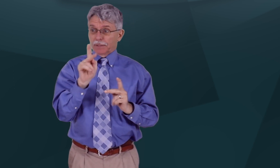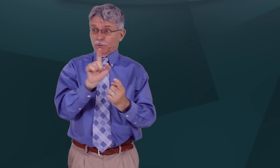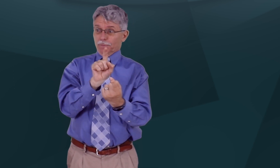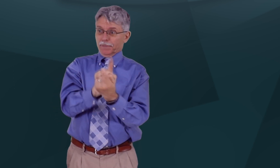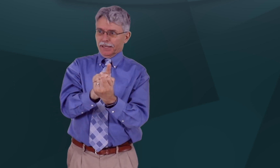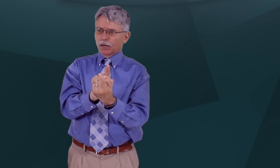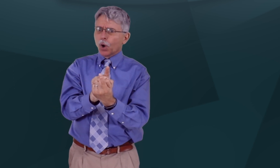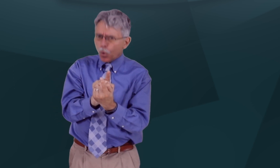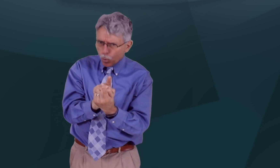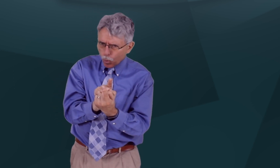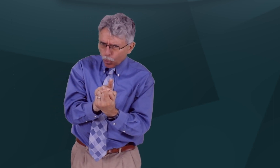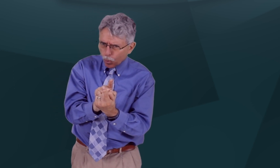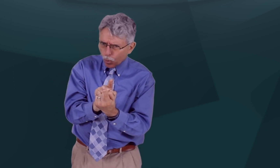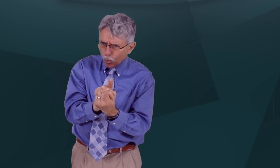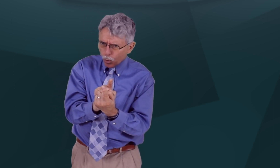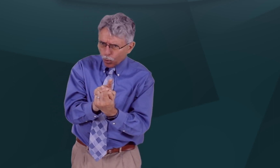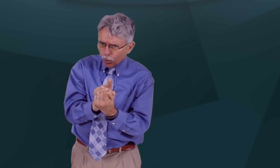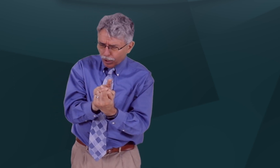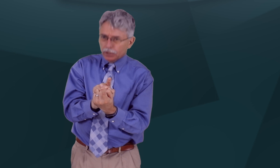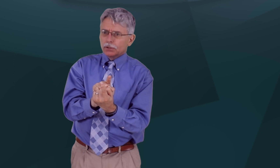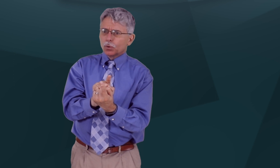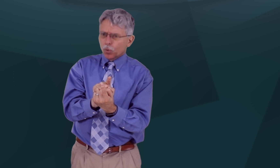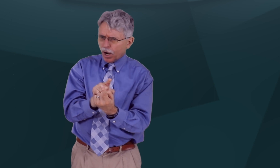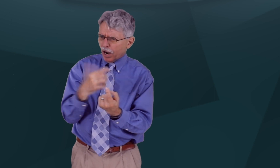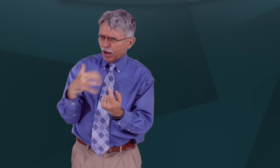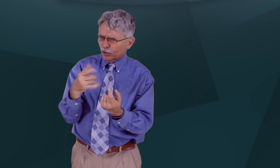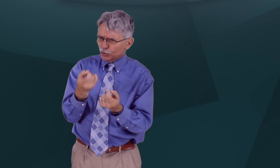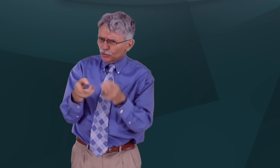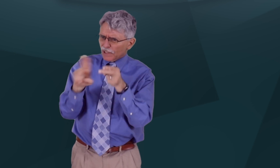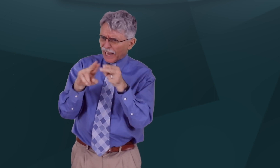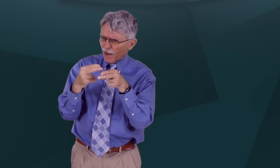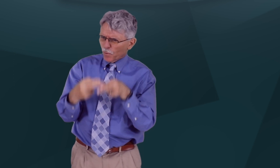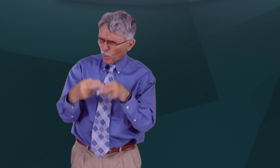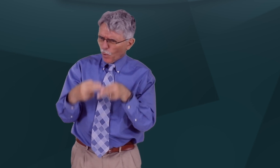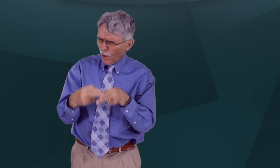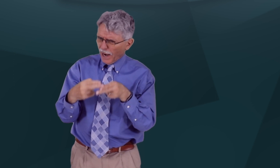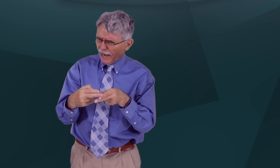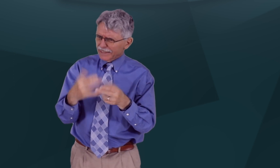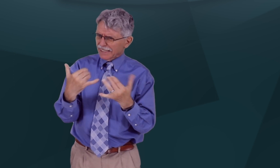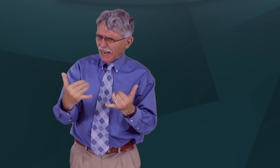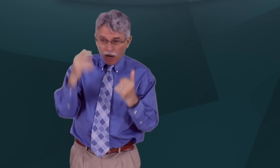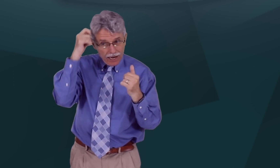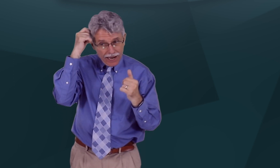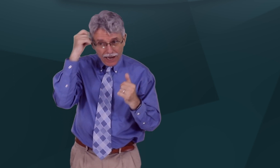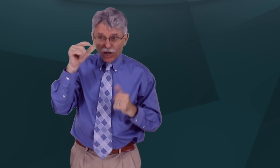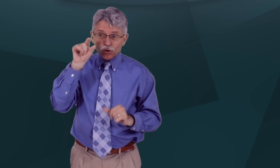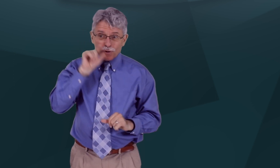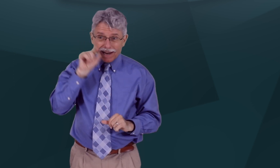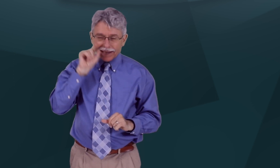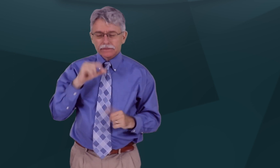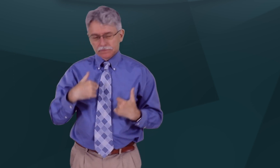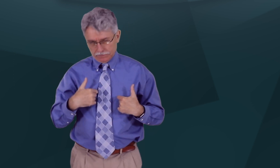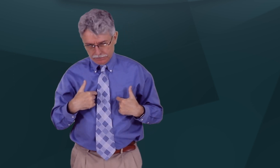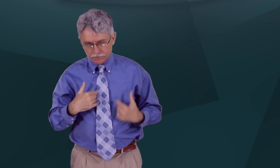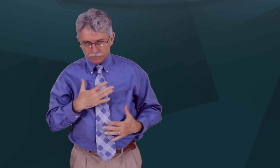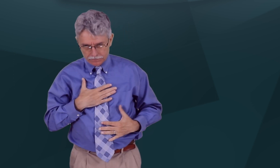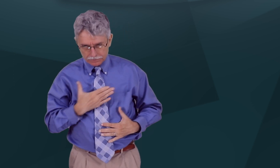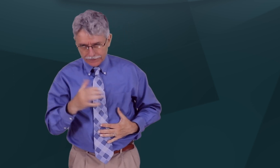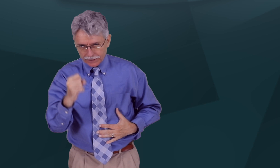Deaf people meet somebody they haven't seen for that same twenty years. Wow! You've gained weight! Your hair is gray! Yes, I know.